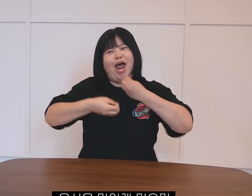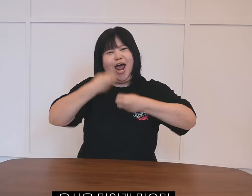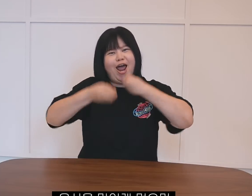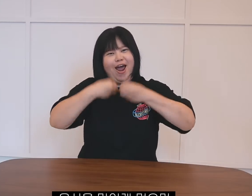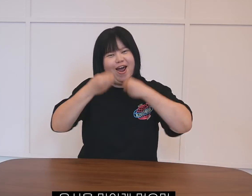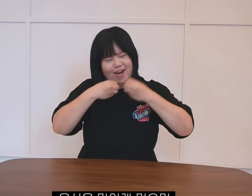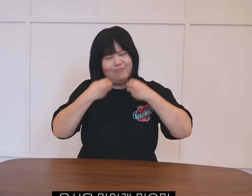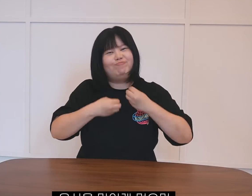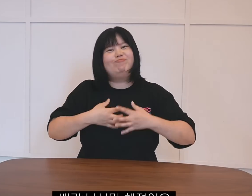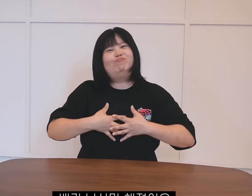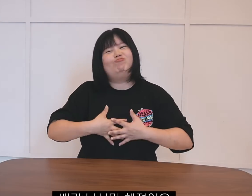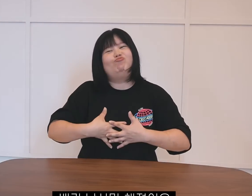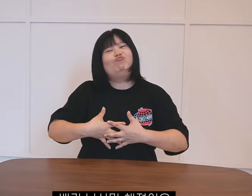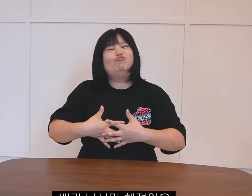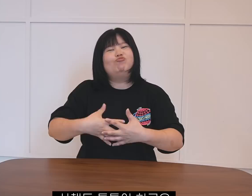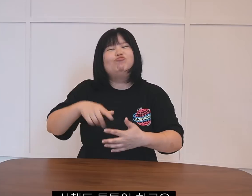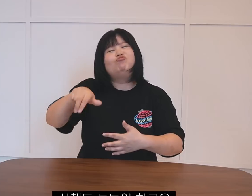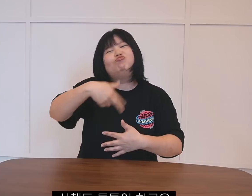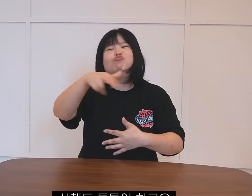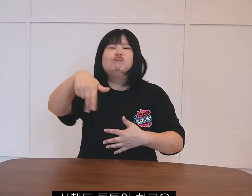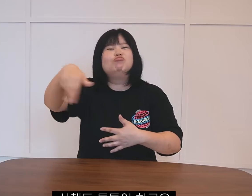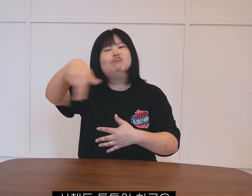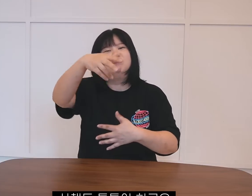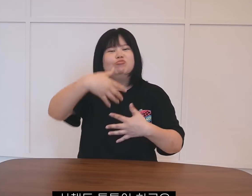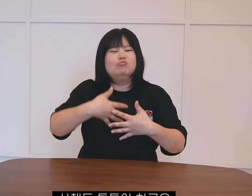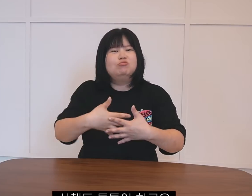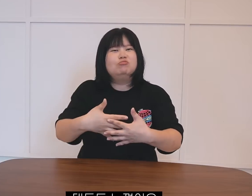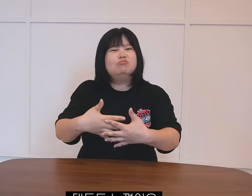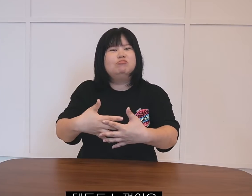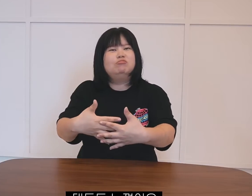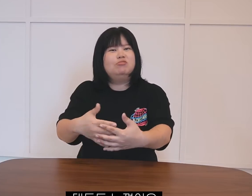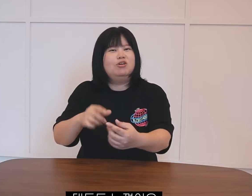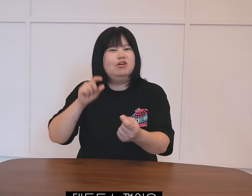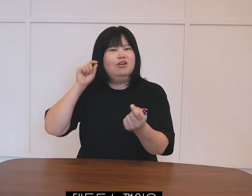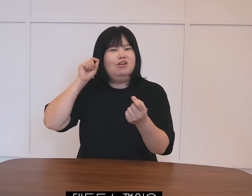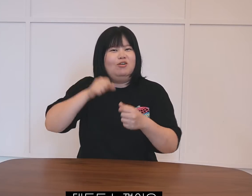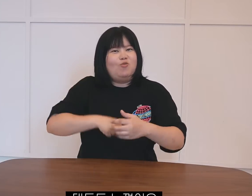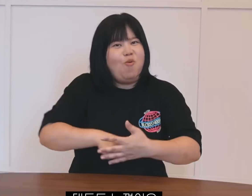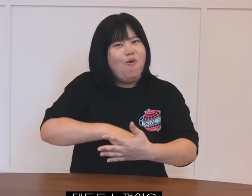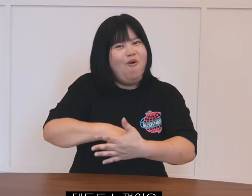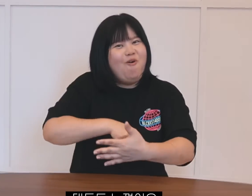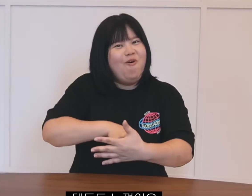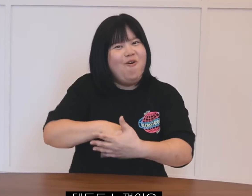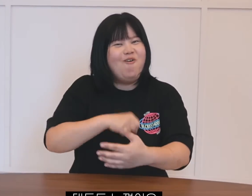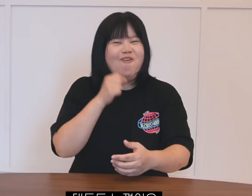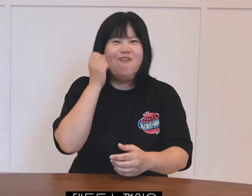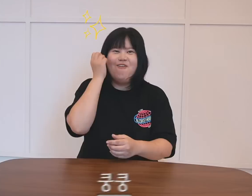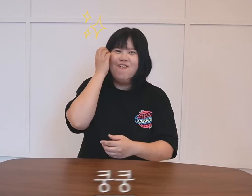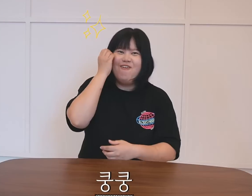The food was delicious and my stomach was full. I also take walks from time to time. I also felt the birth.